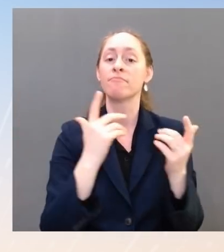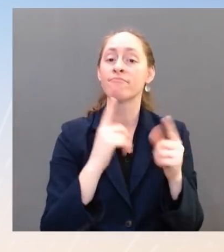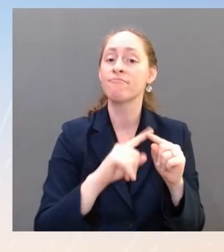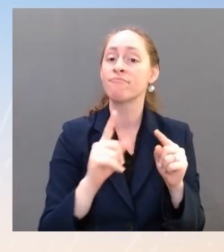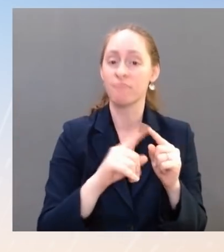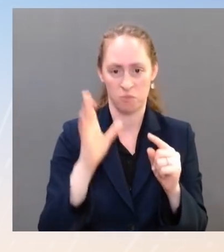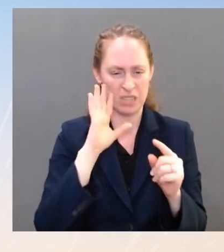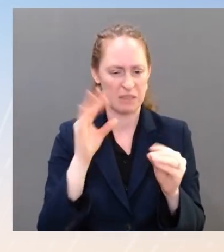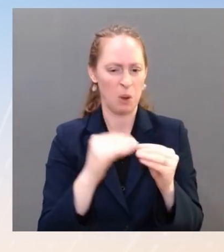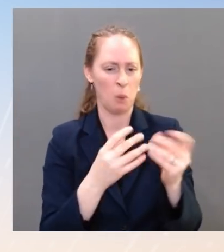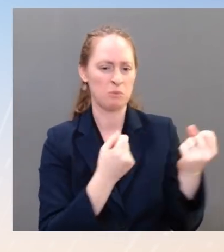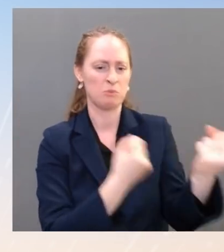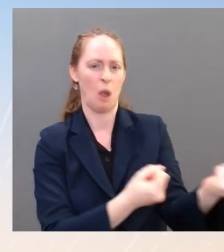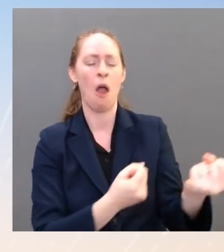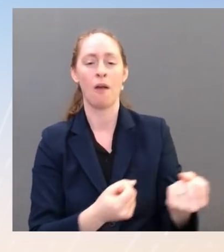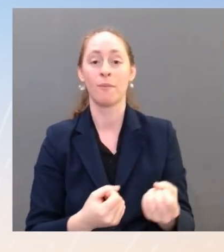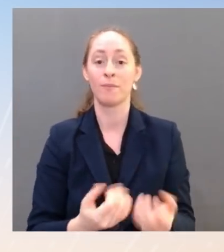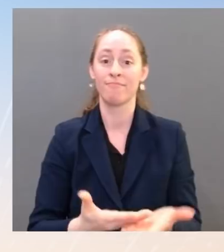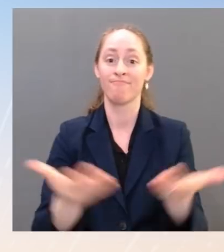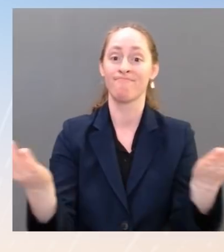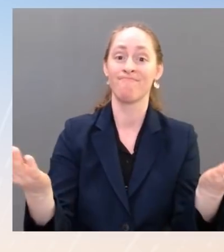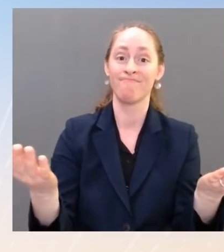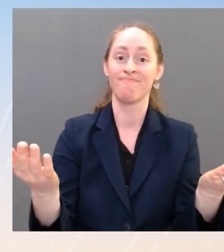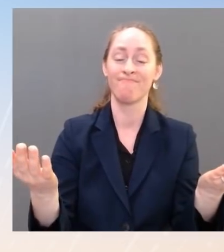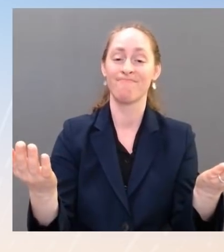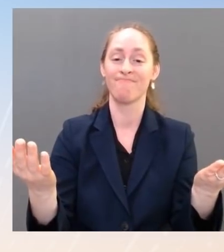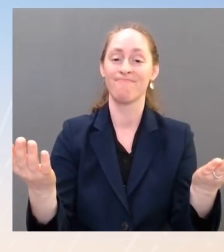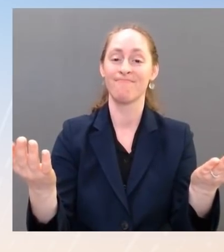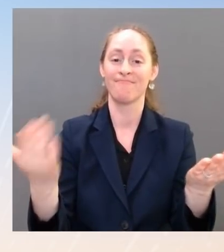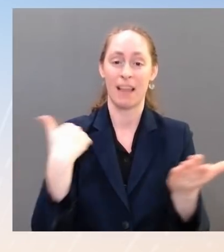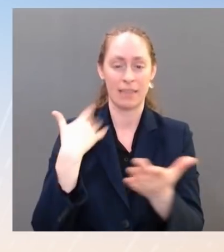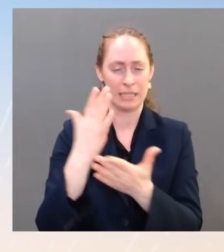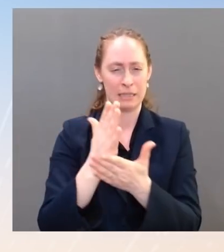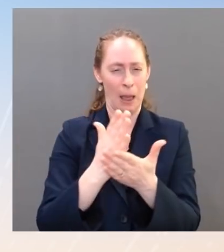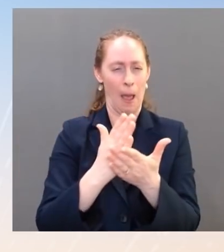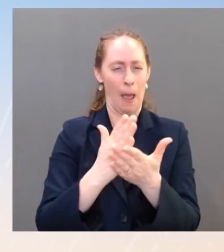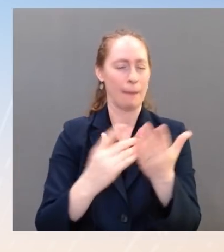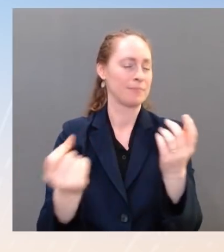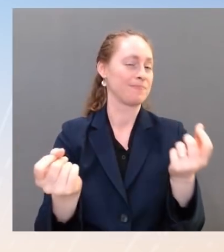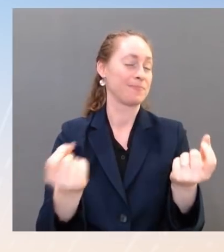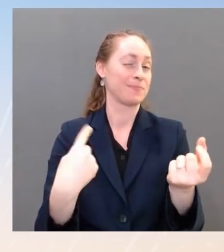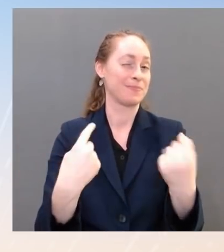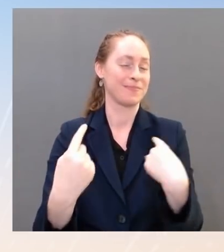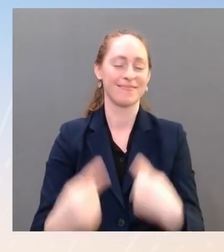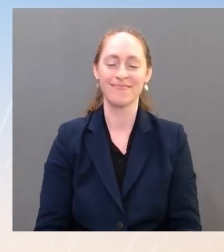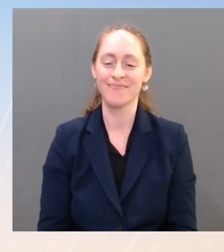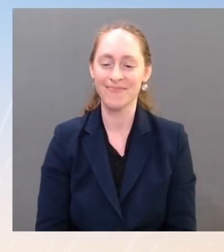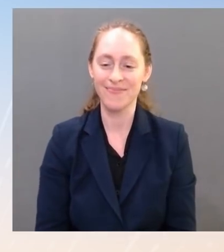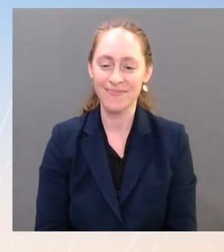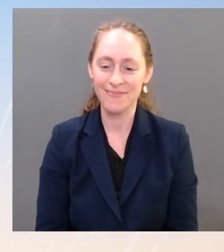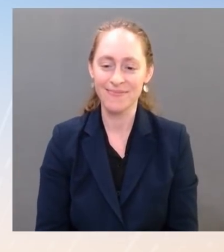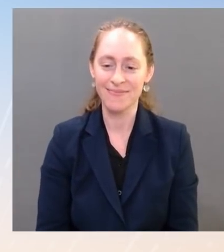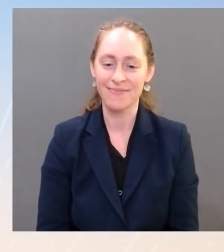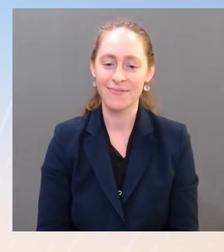and let you all ask some questions and just thank guys. The Press: Secretary --